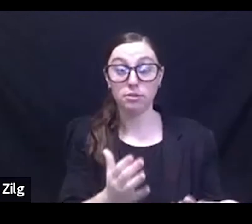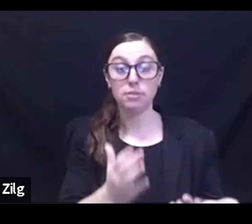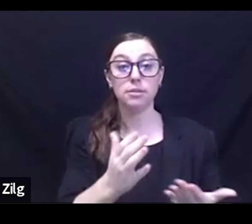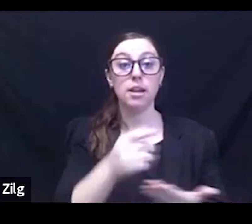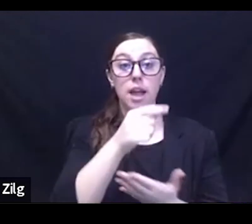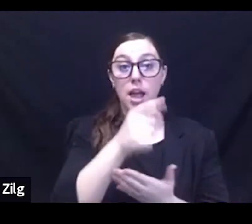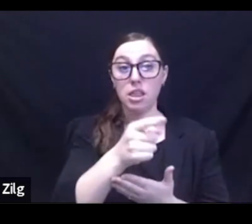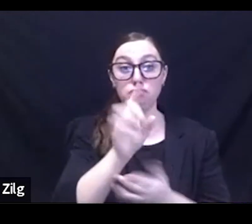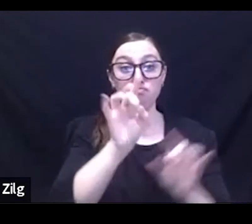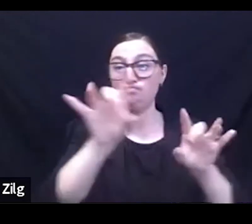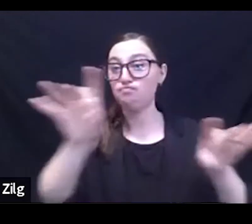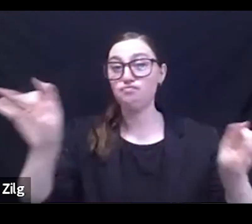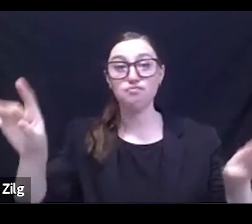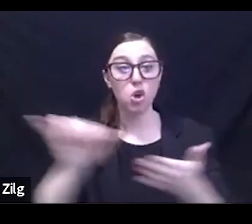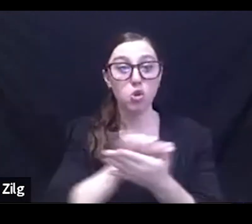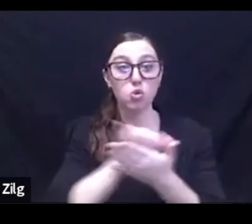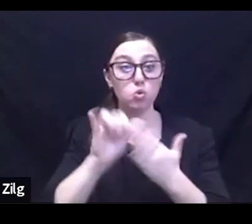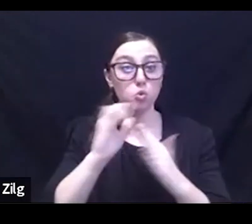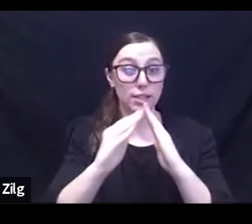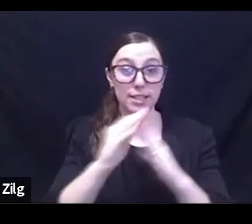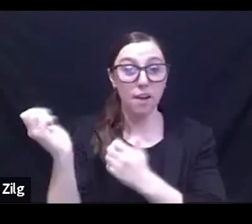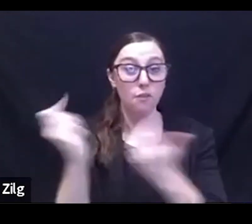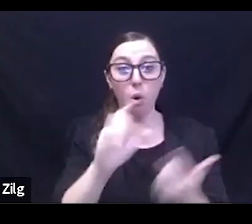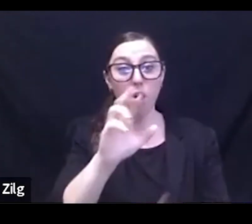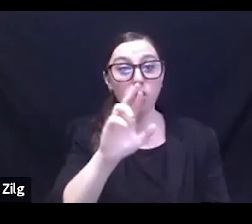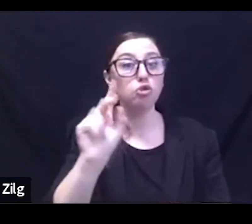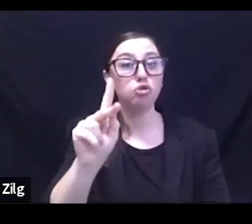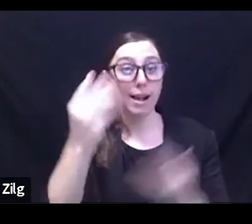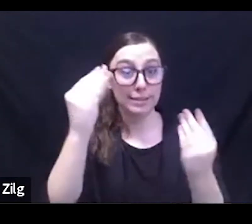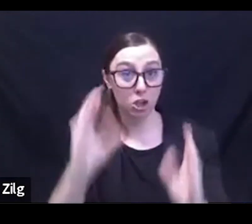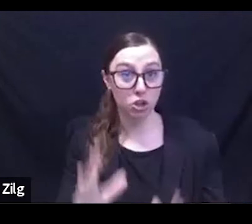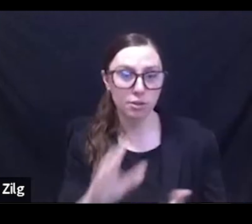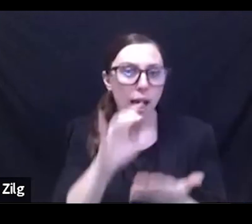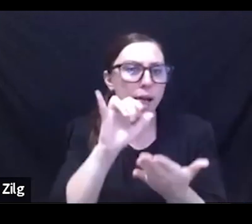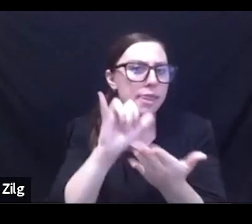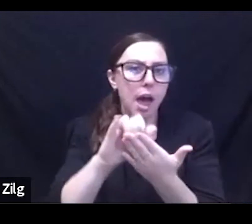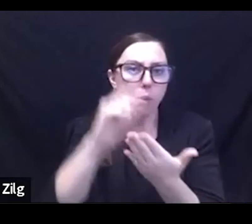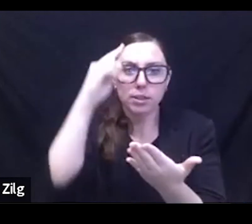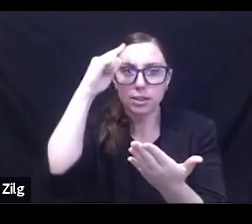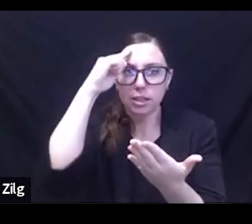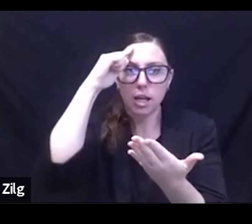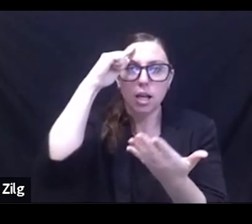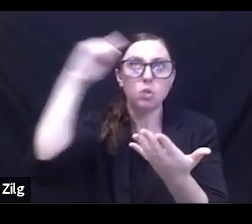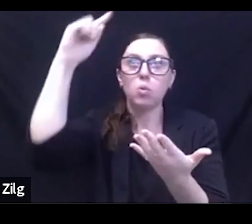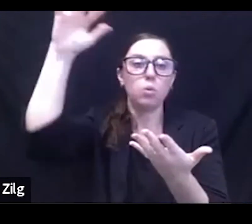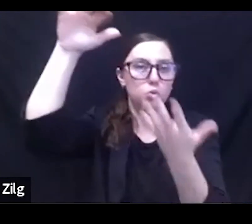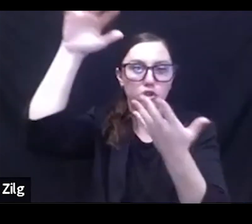That -- was definitely a delusion. But that didn't mean the fact she experienced this delusion didn't mean that her